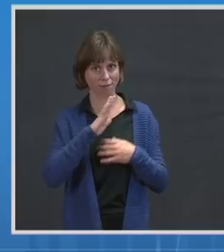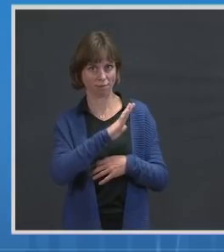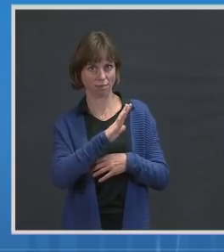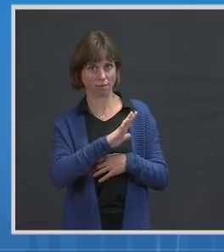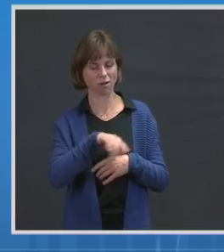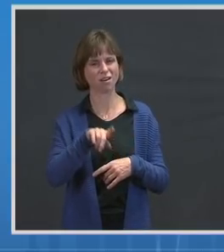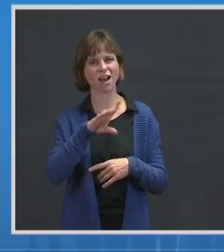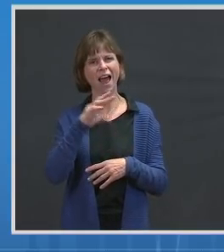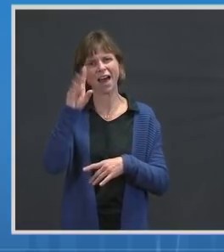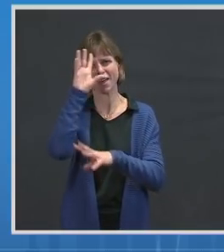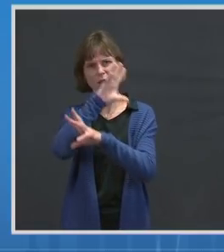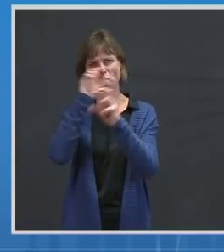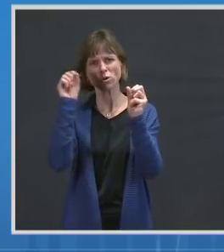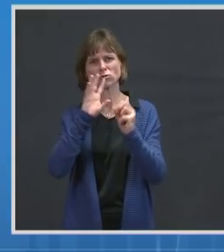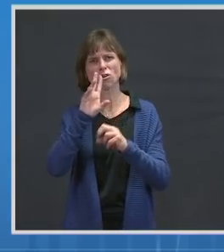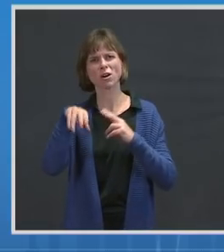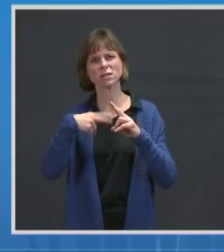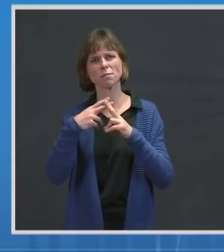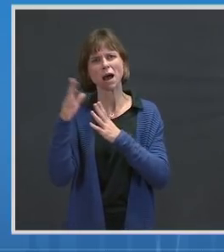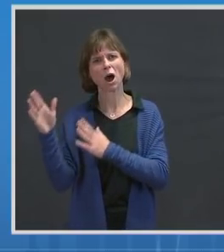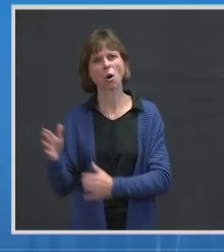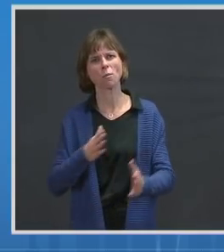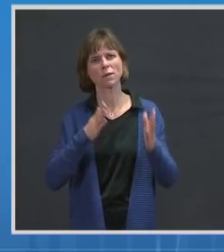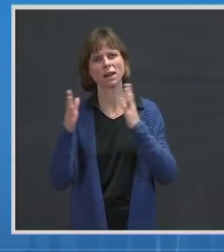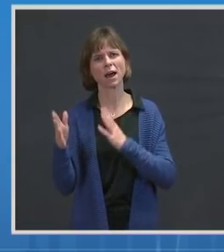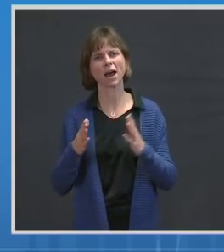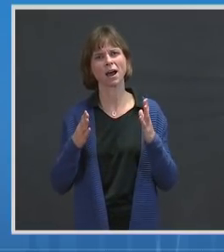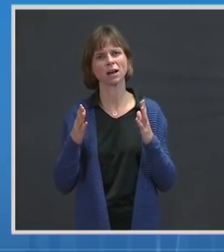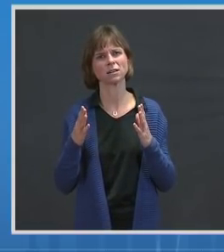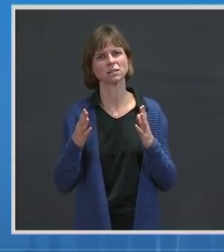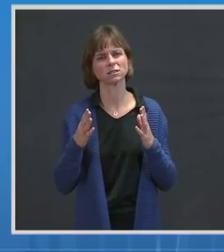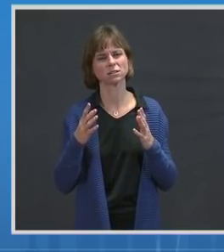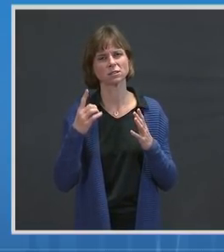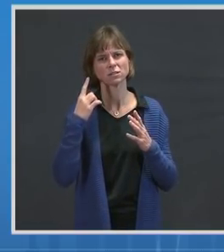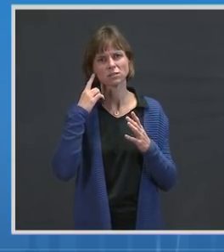talked about the plan for K-through-8 schools, last night, getting to five days a week.